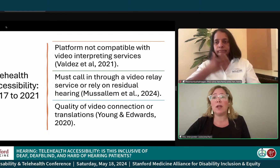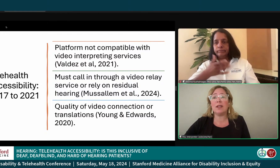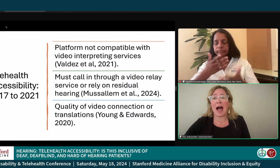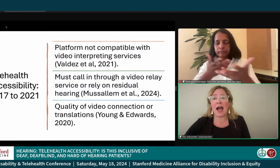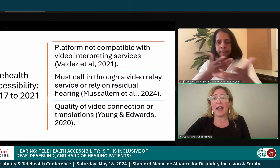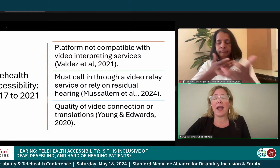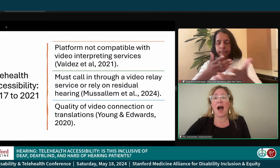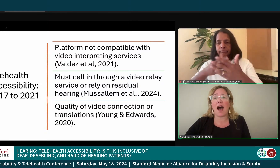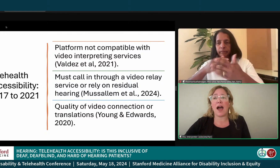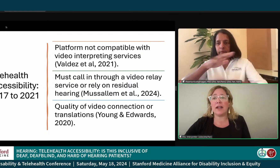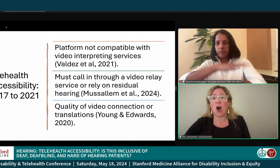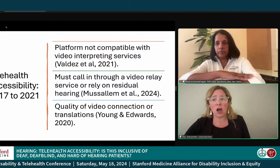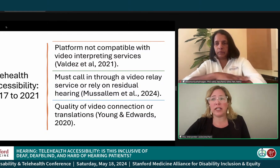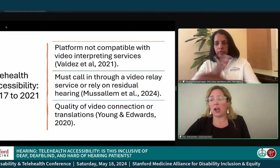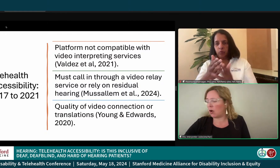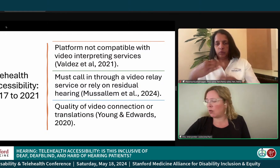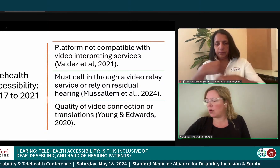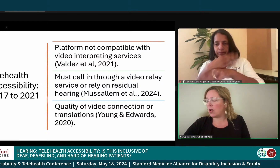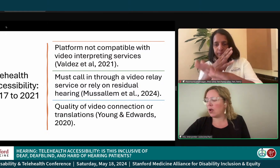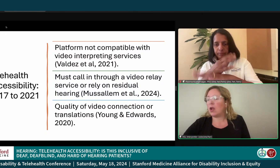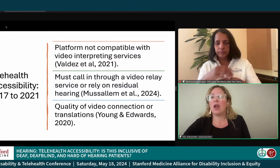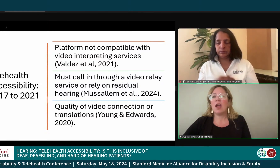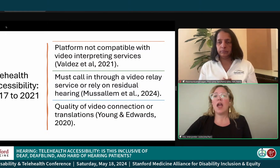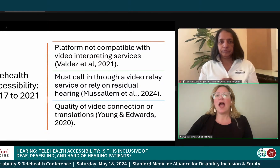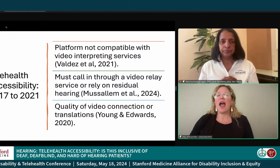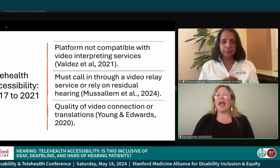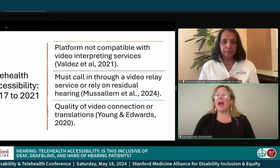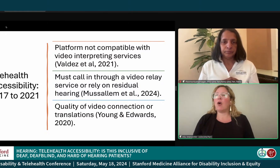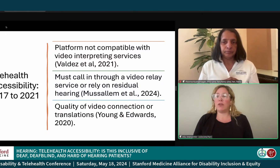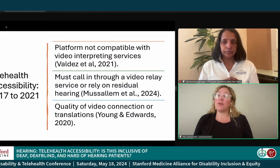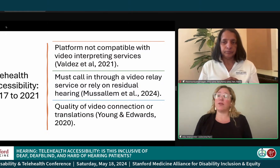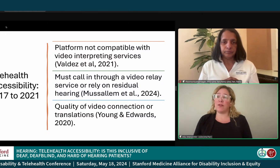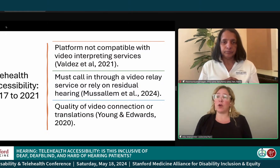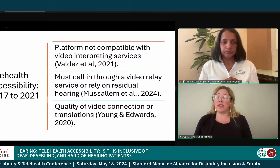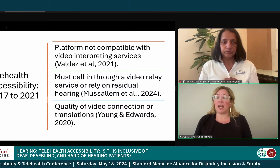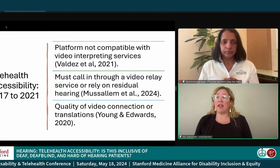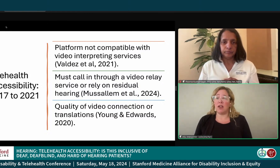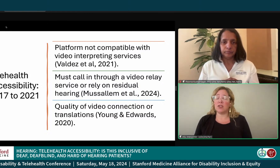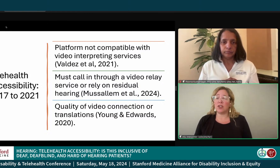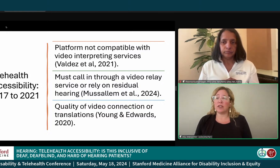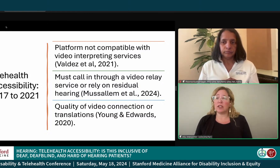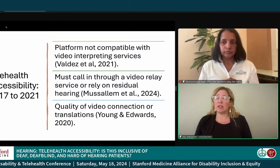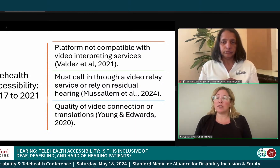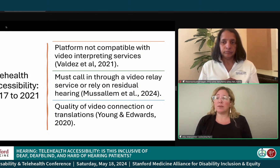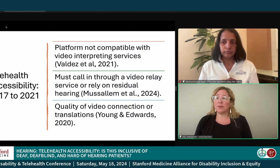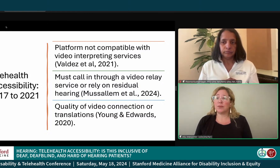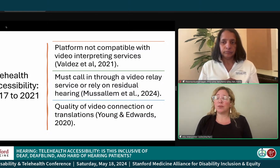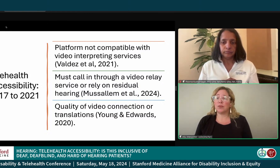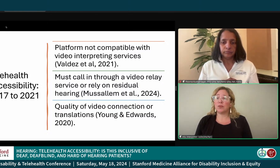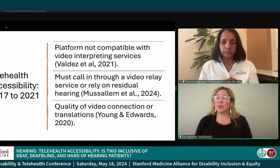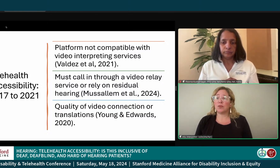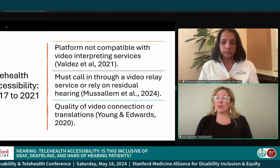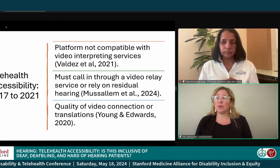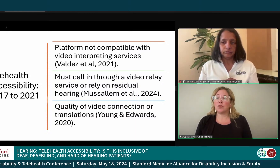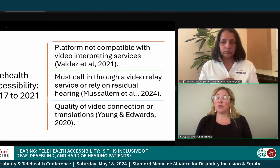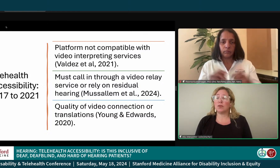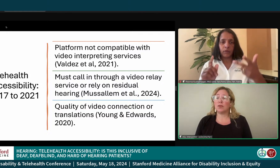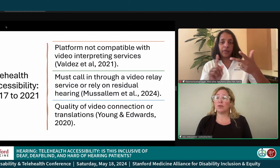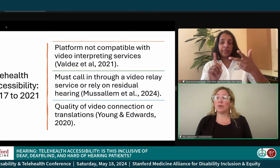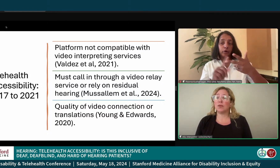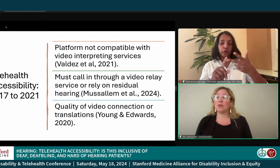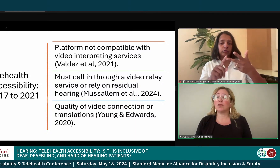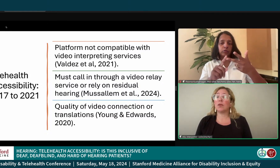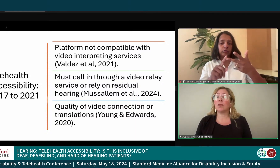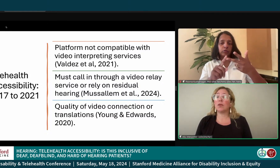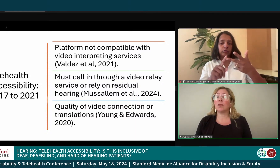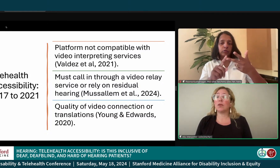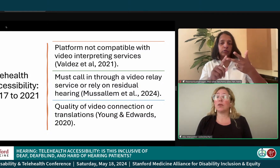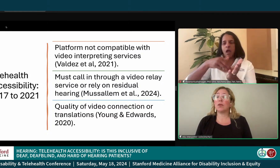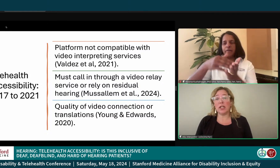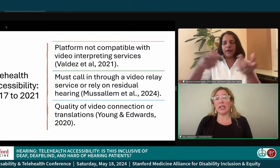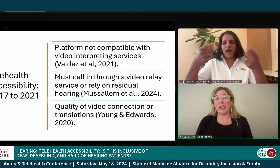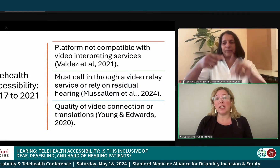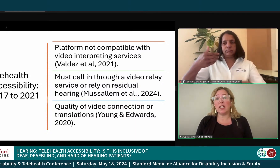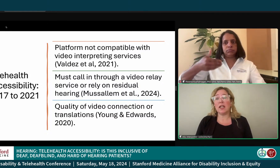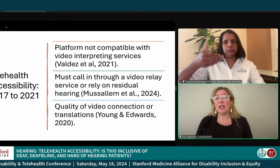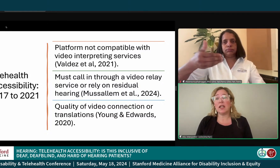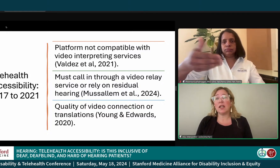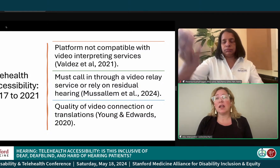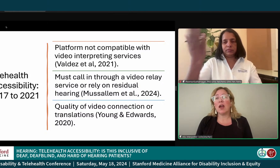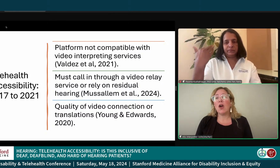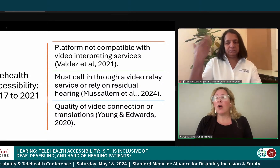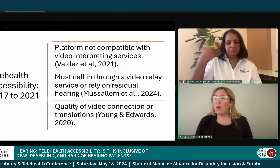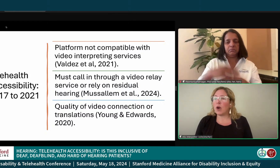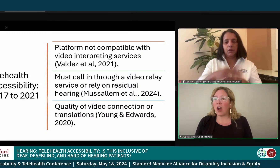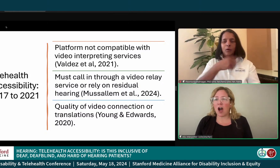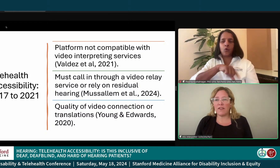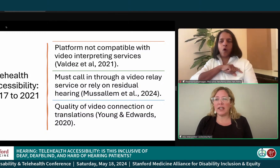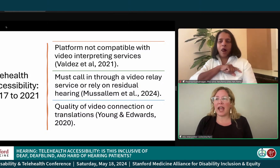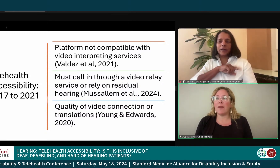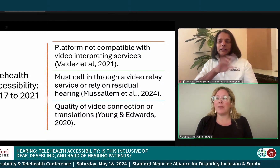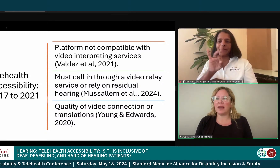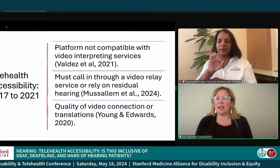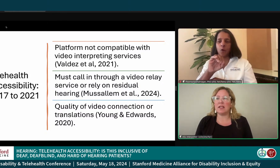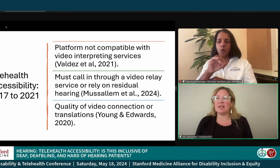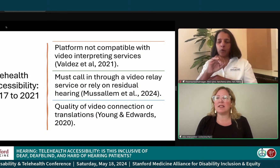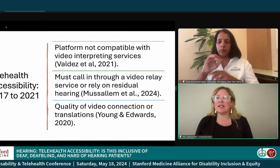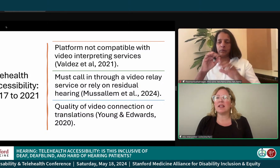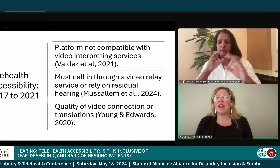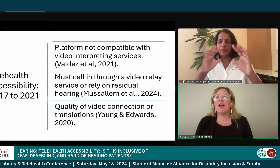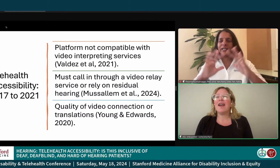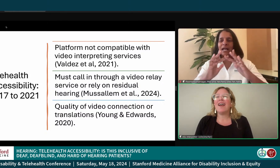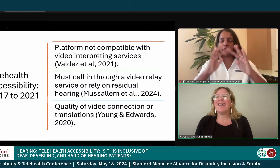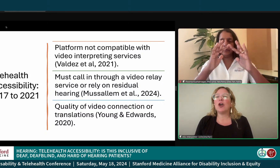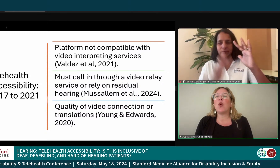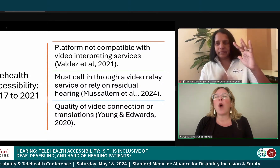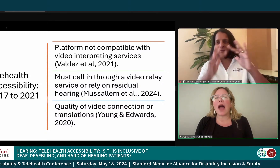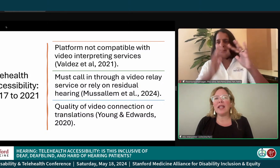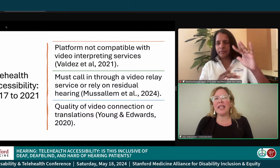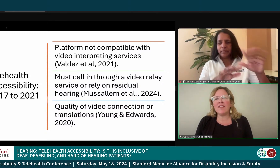rely on audio for the telehealth services. Thirdly, what often happens the quality of